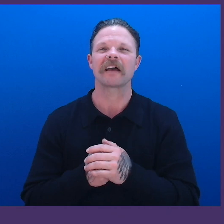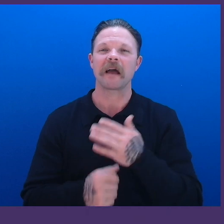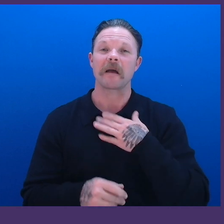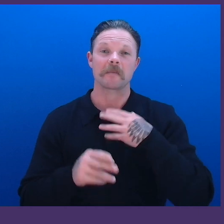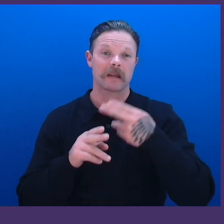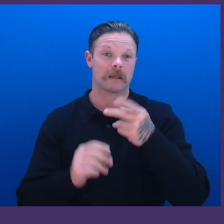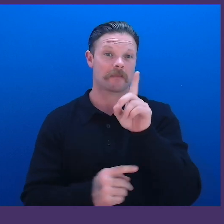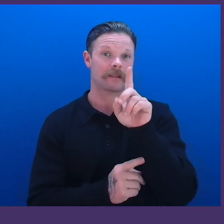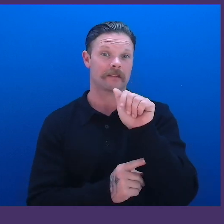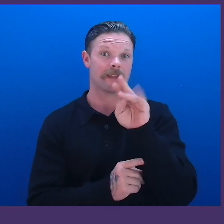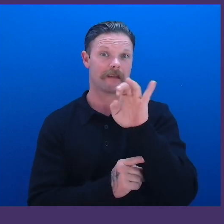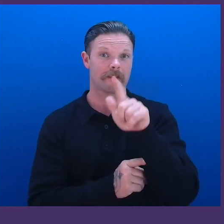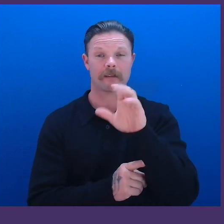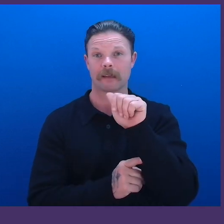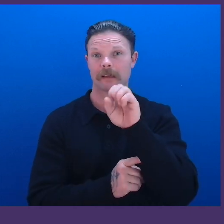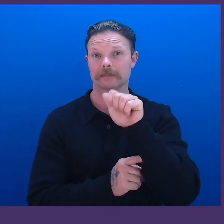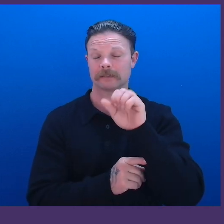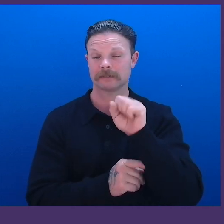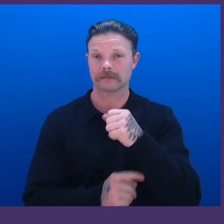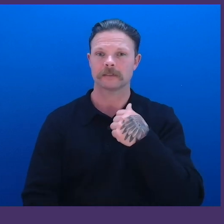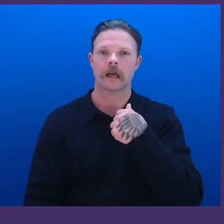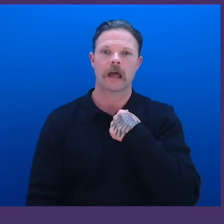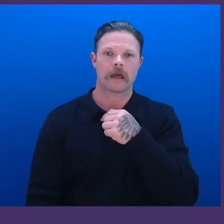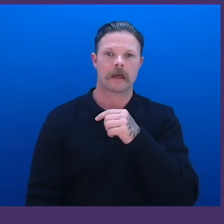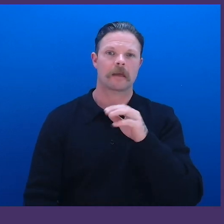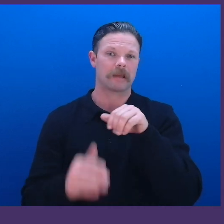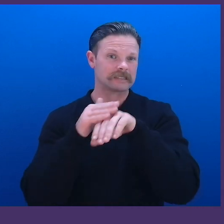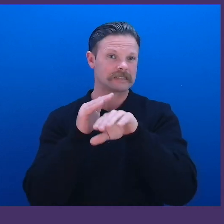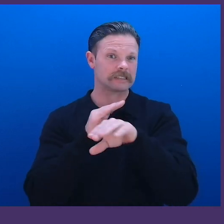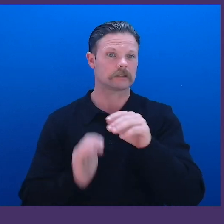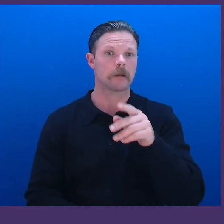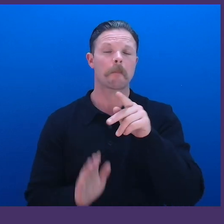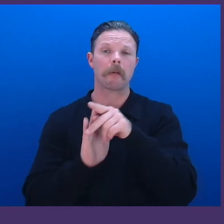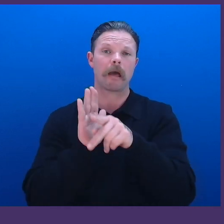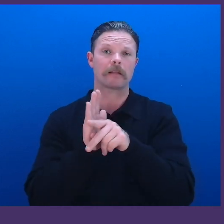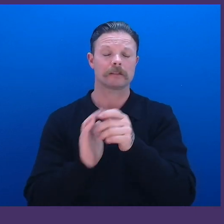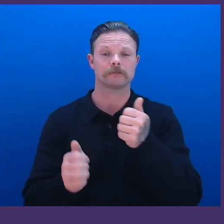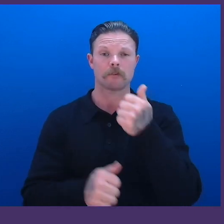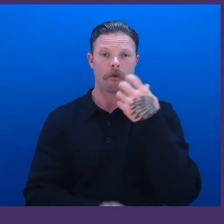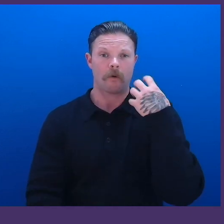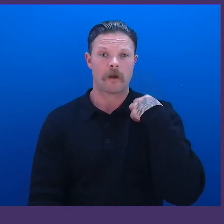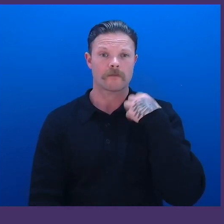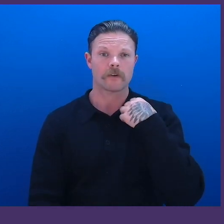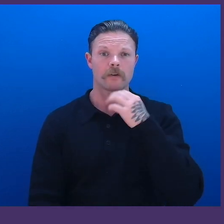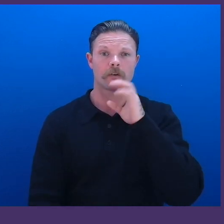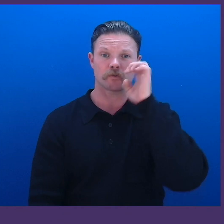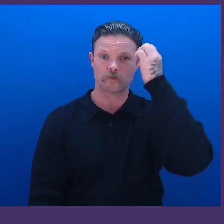and I am Accessibility Policy Officer at the European Disability Forum, which is the umbrella organization